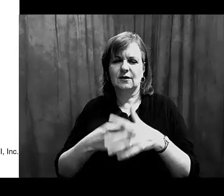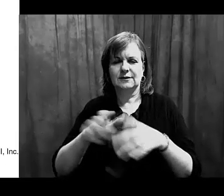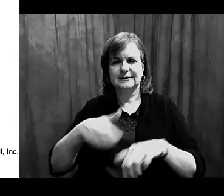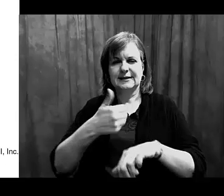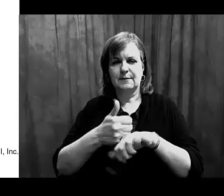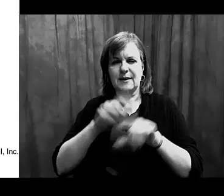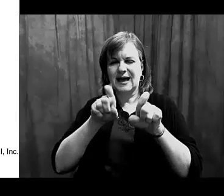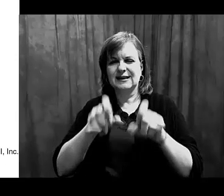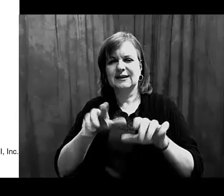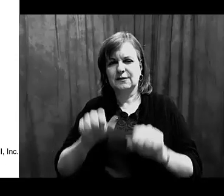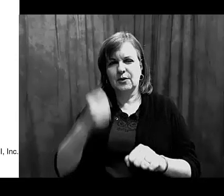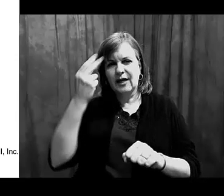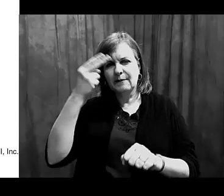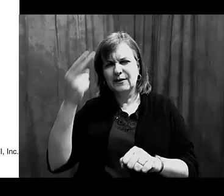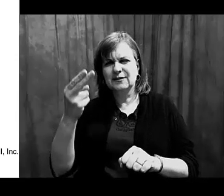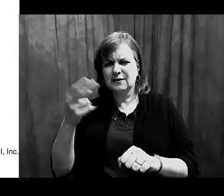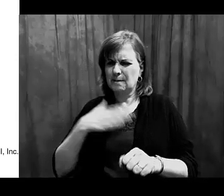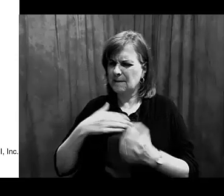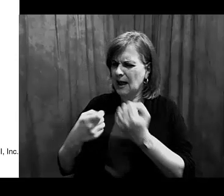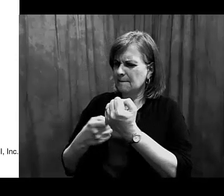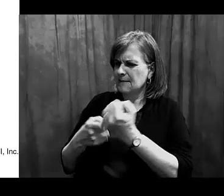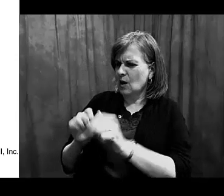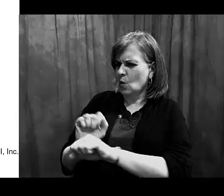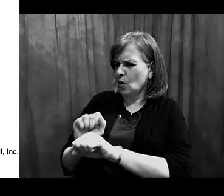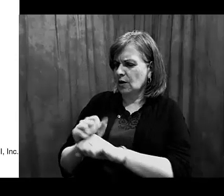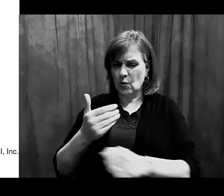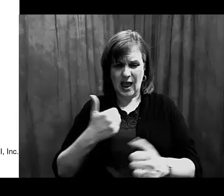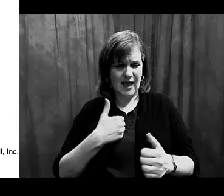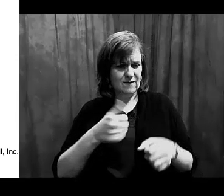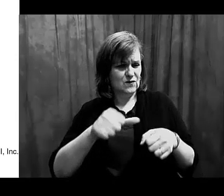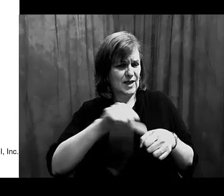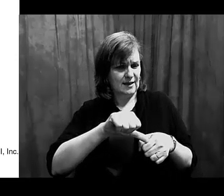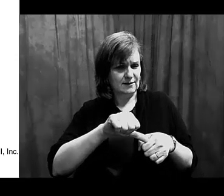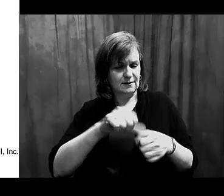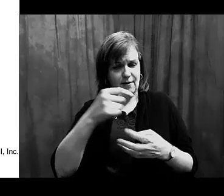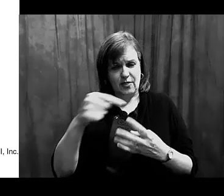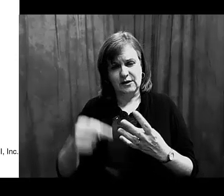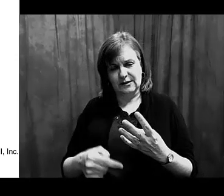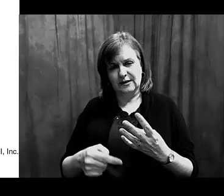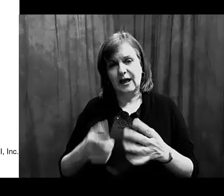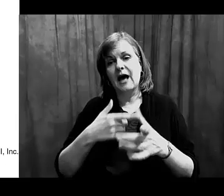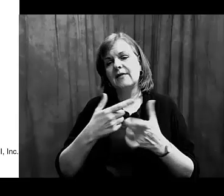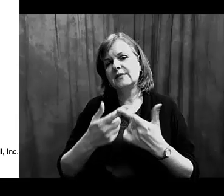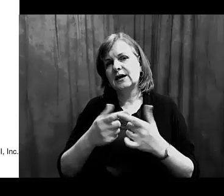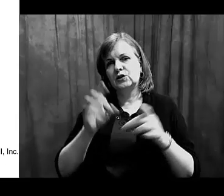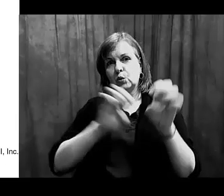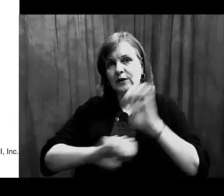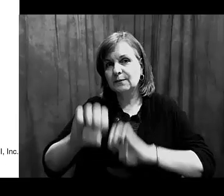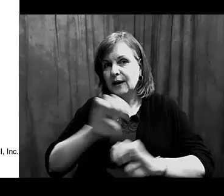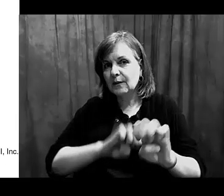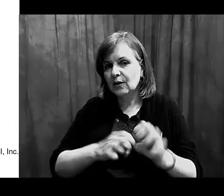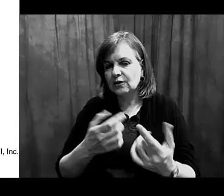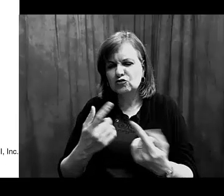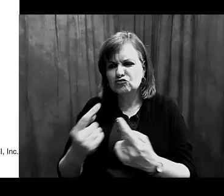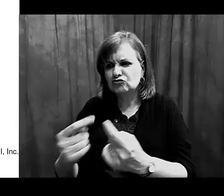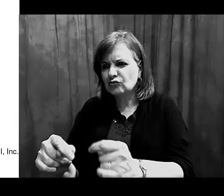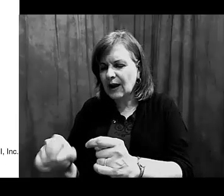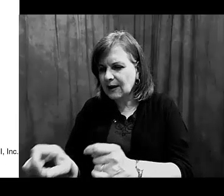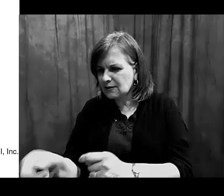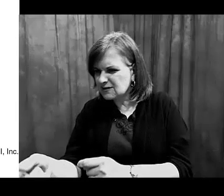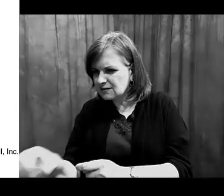then you start actually putting together a testable hypothesis does my battery work? Do I have gas? all of these things